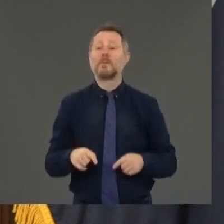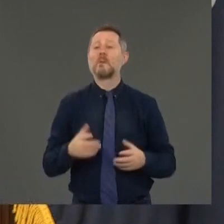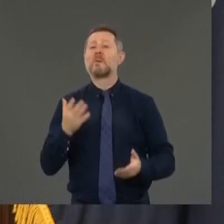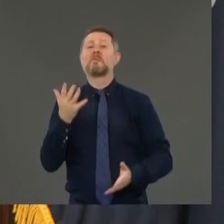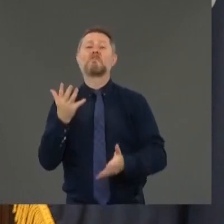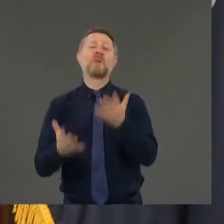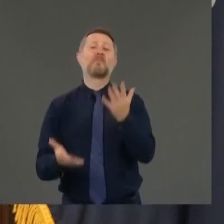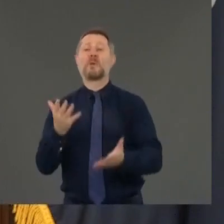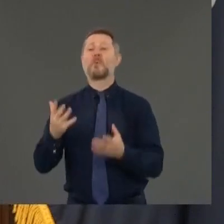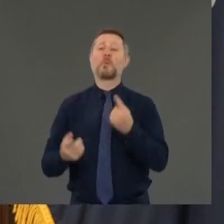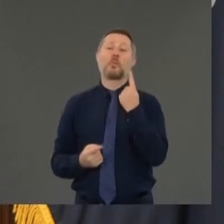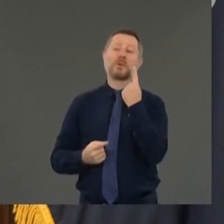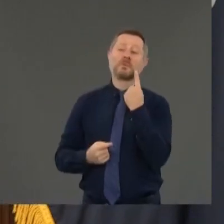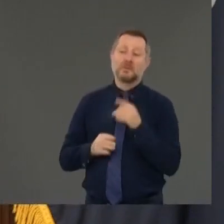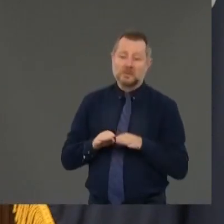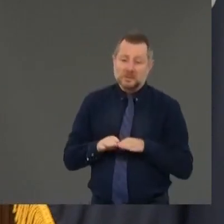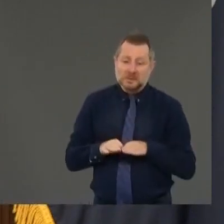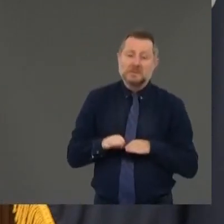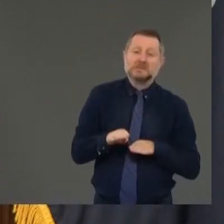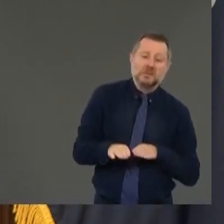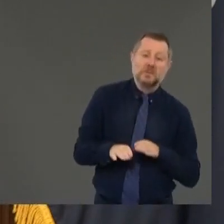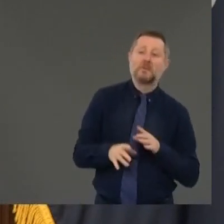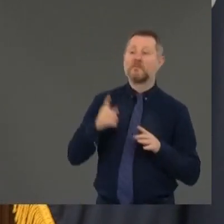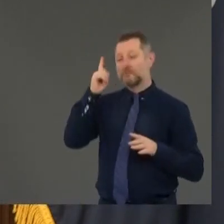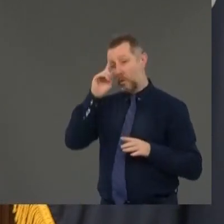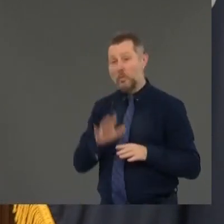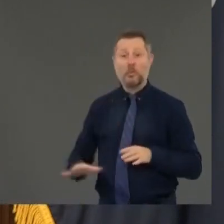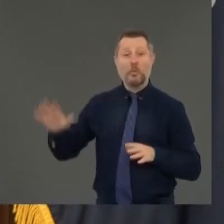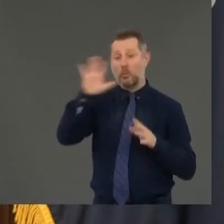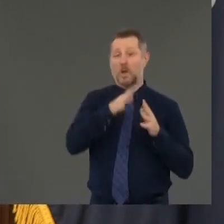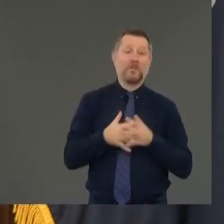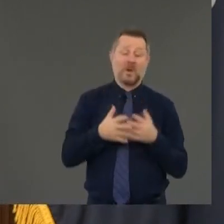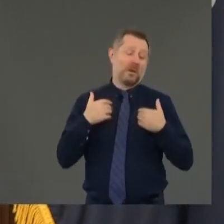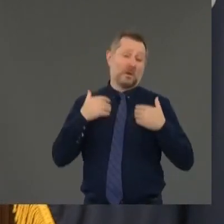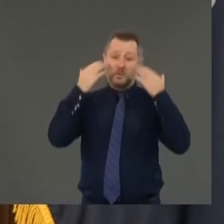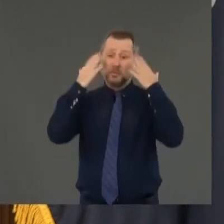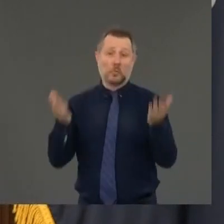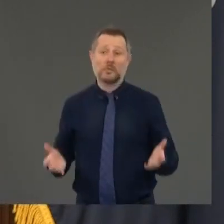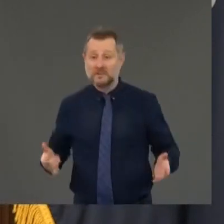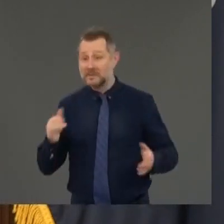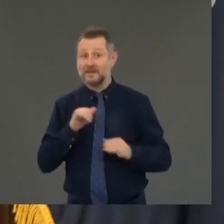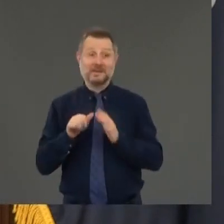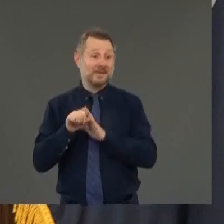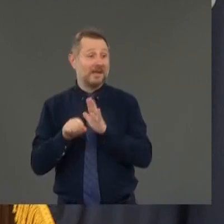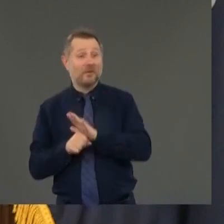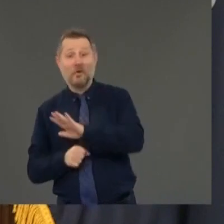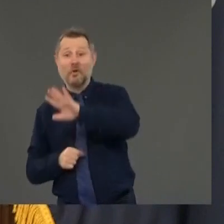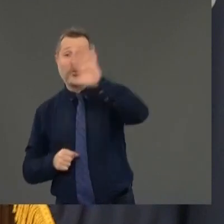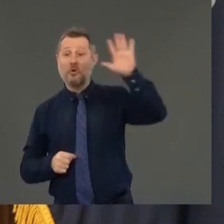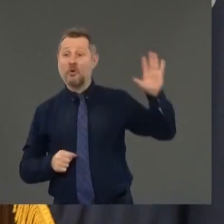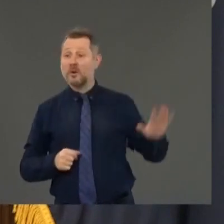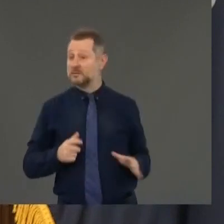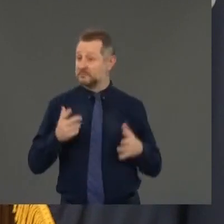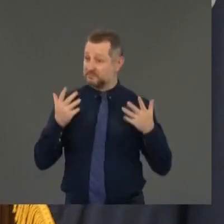AND THIS WOULD BE A FIRST STEP FOR THE STATE.